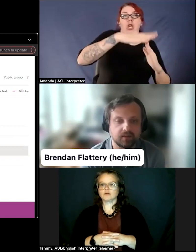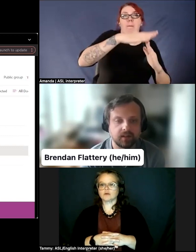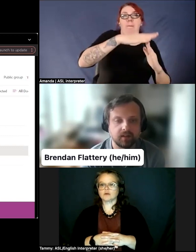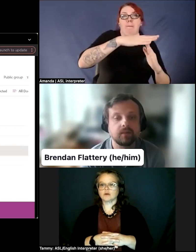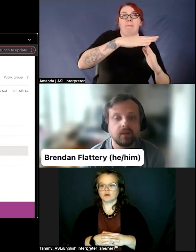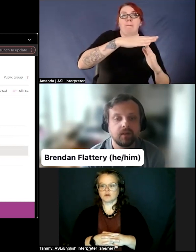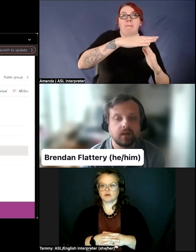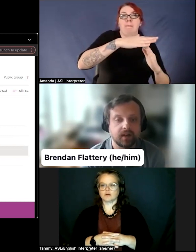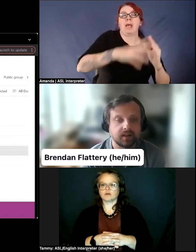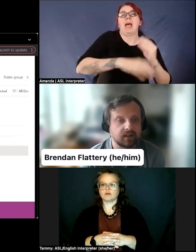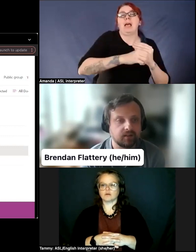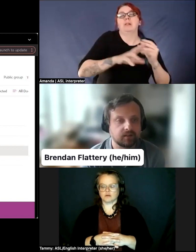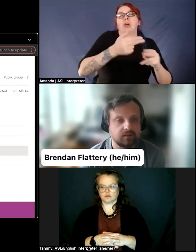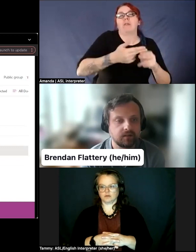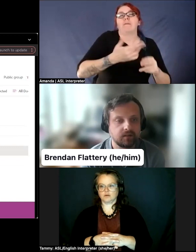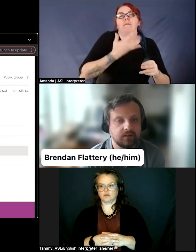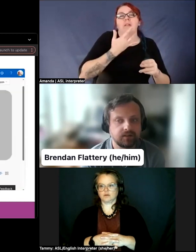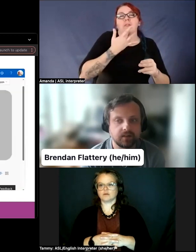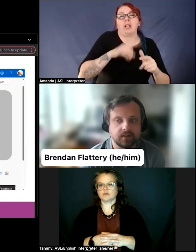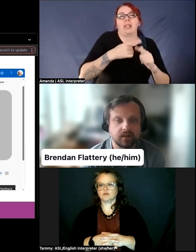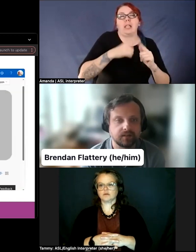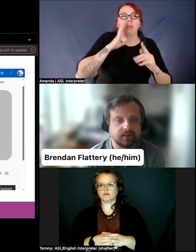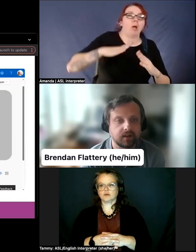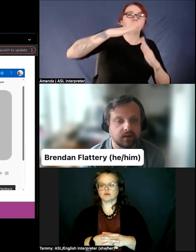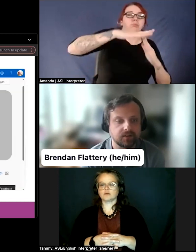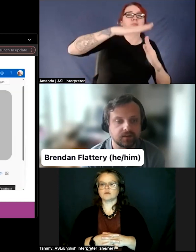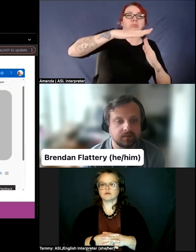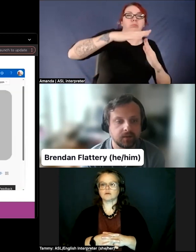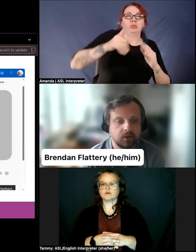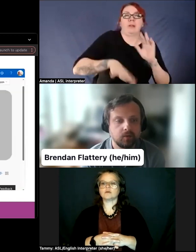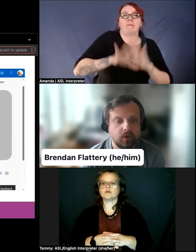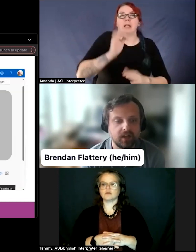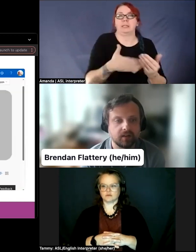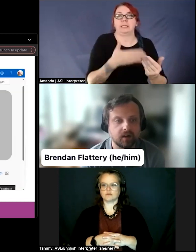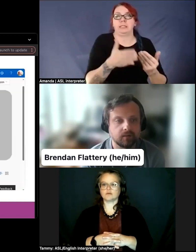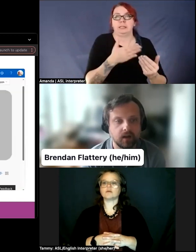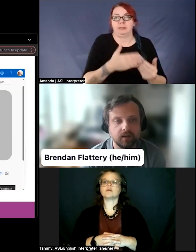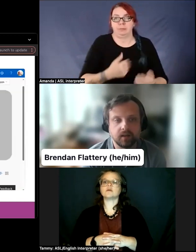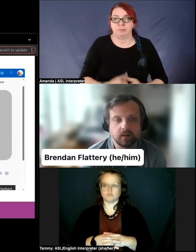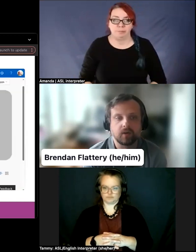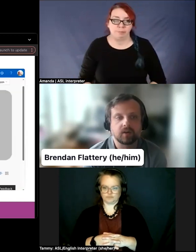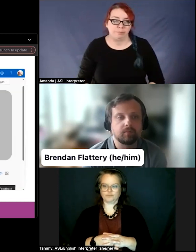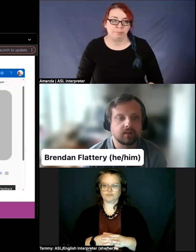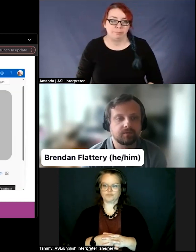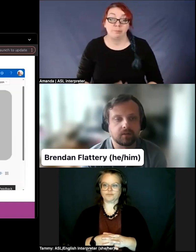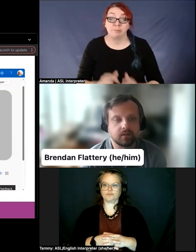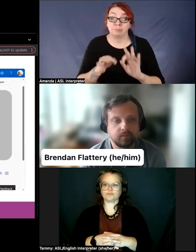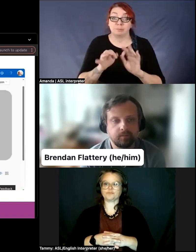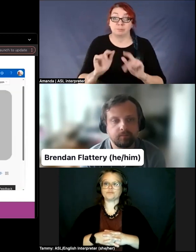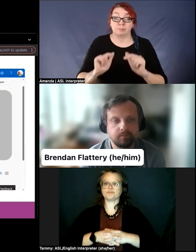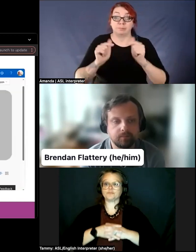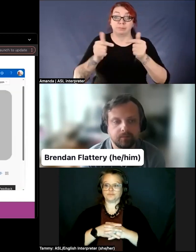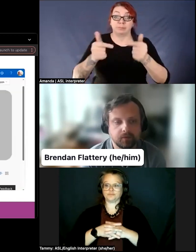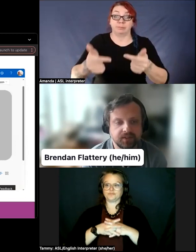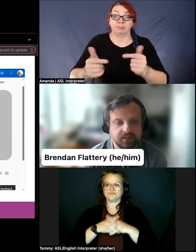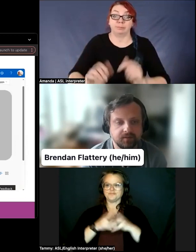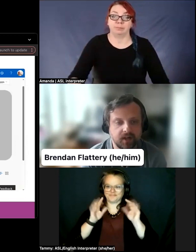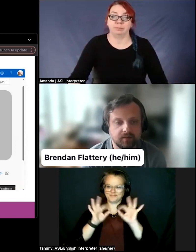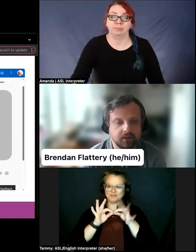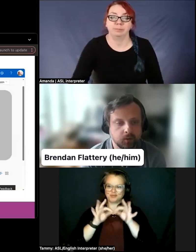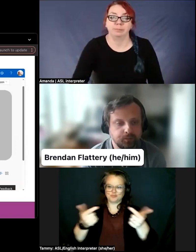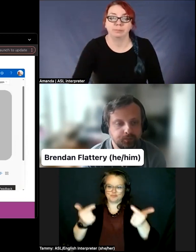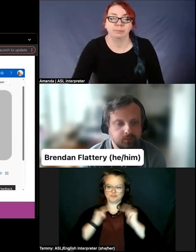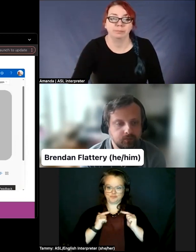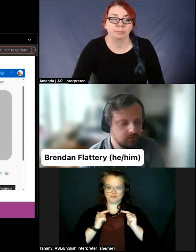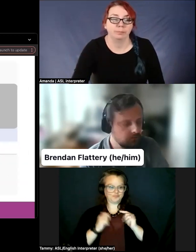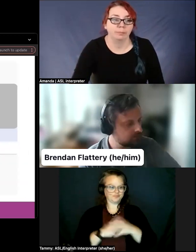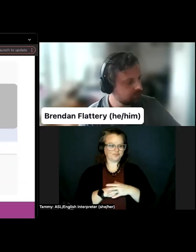and then on the next slide, you'll see that it's just waiting there on the welcome page for 365.